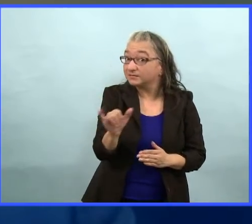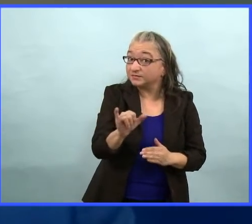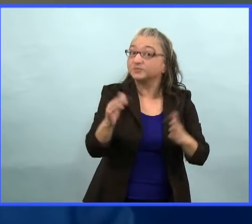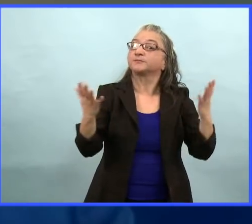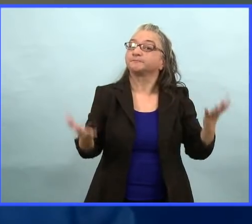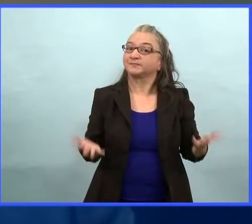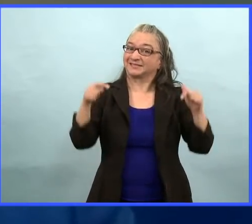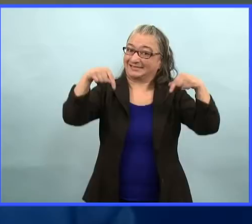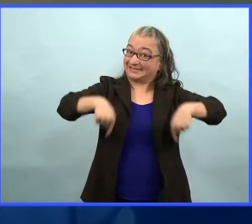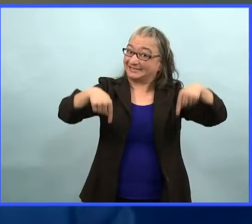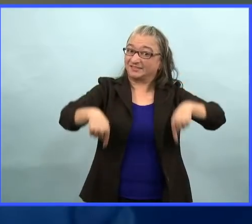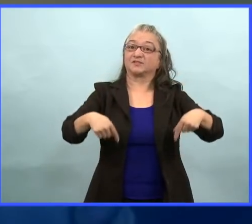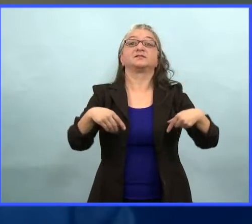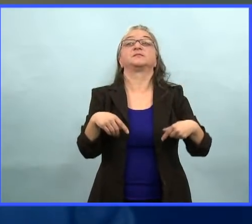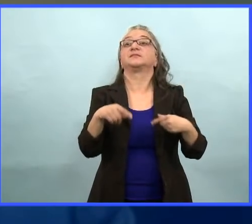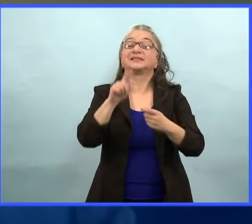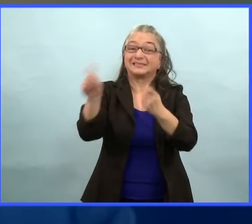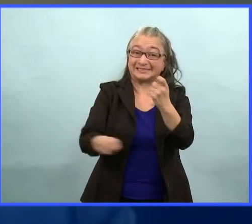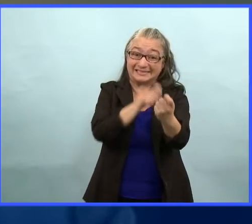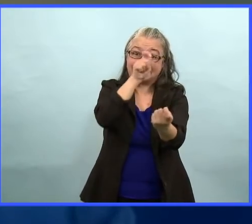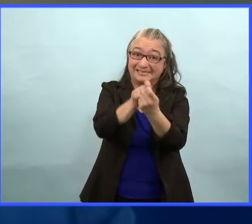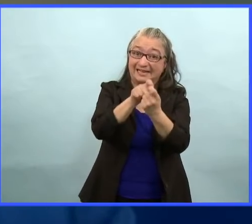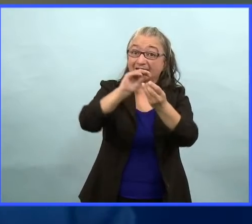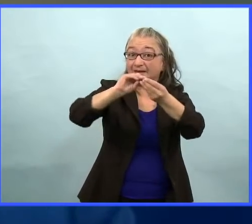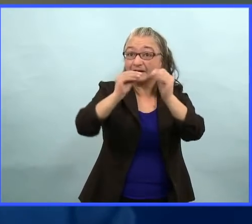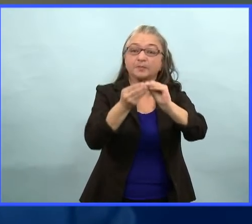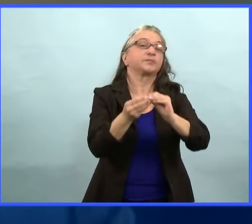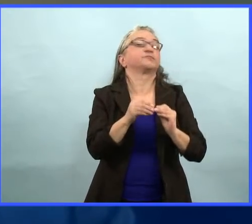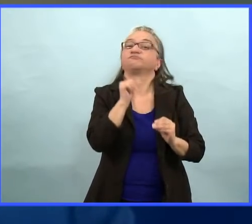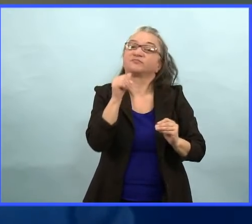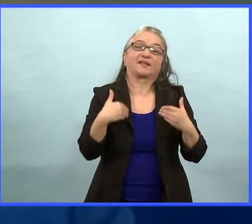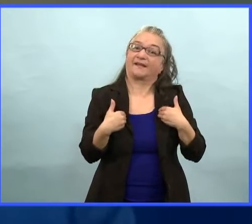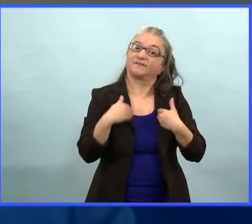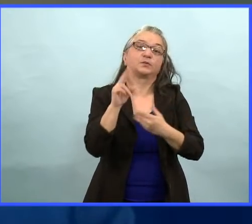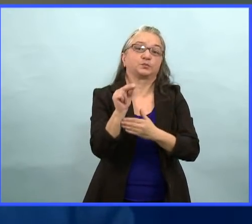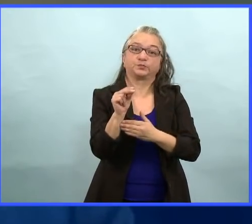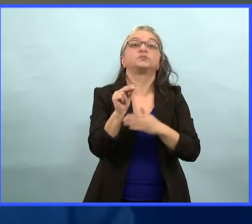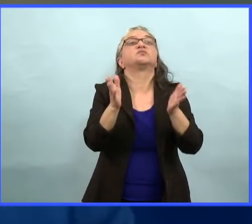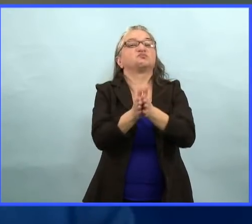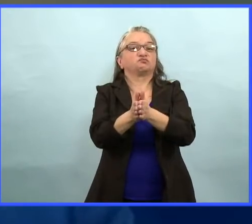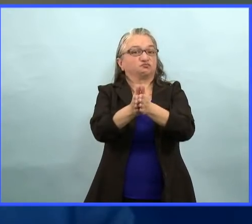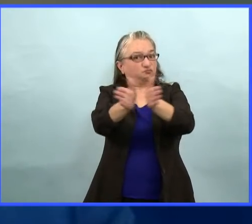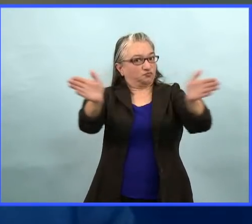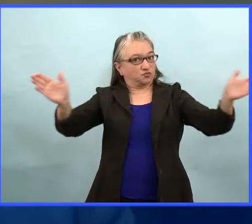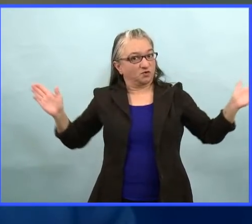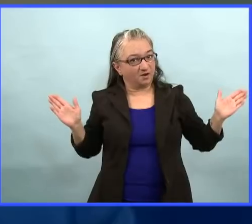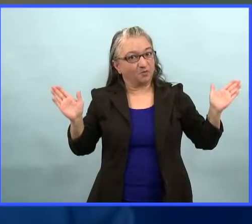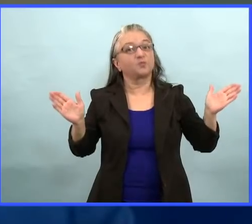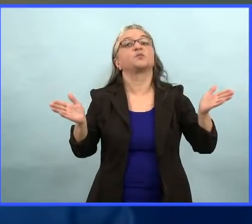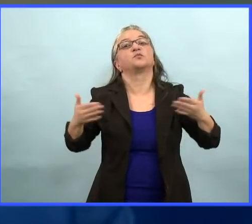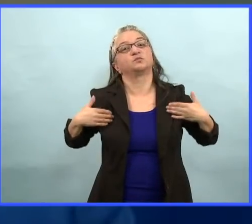as an exact analysis rather this is a broad overview compiled via patient chart information